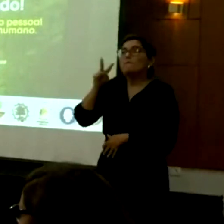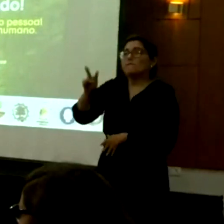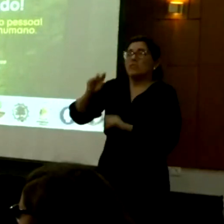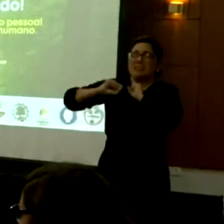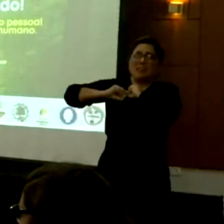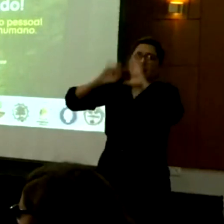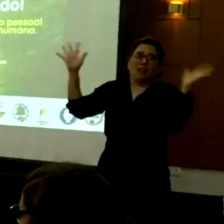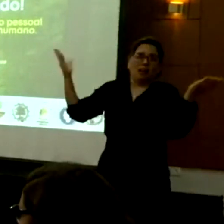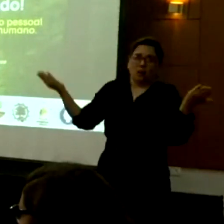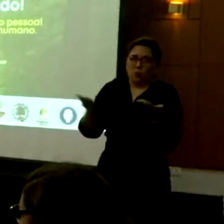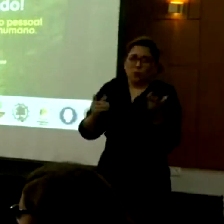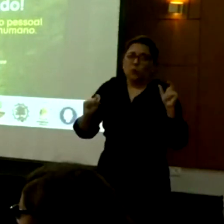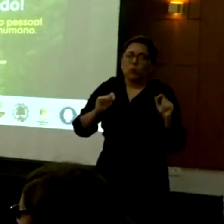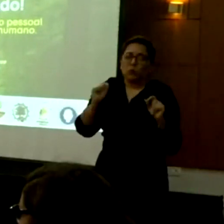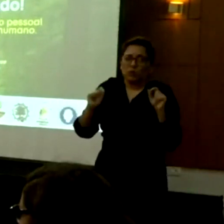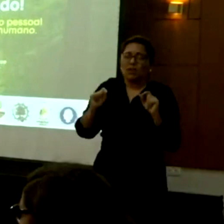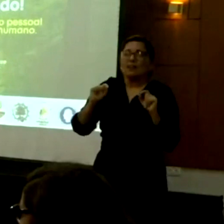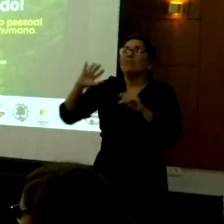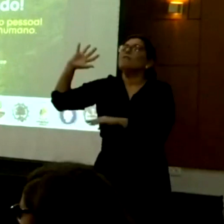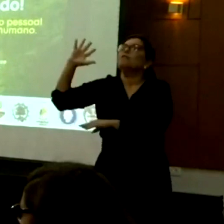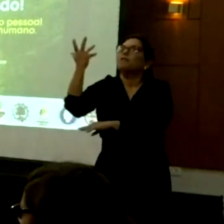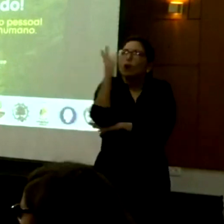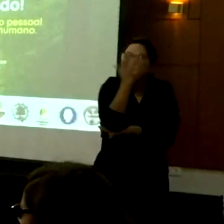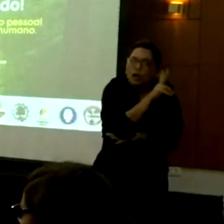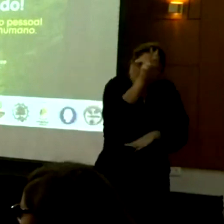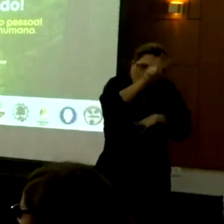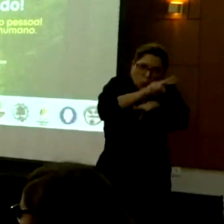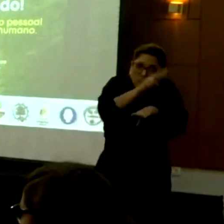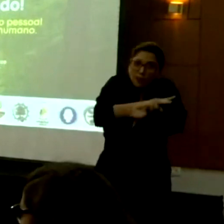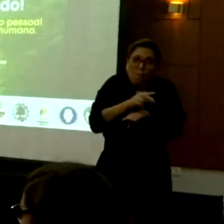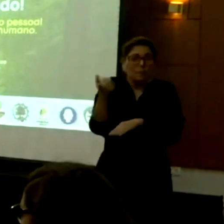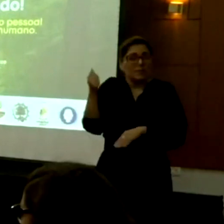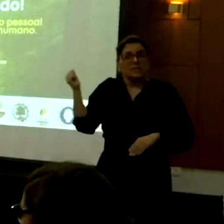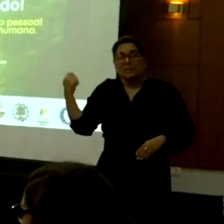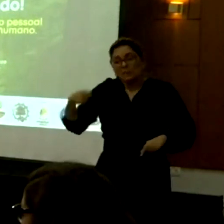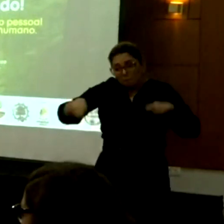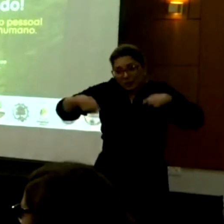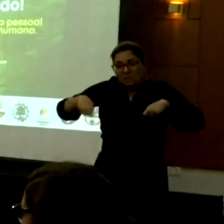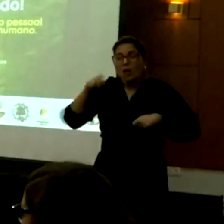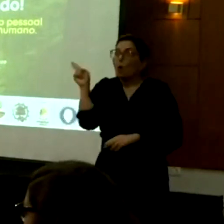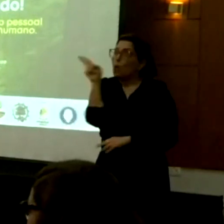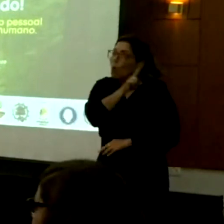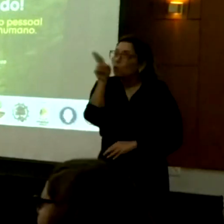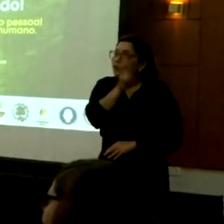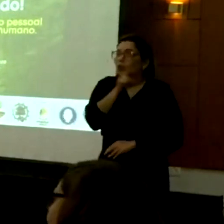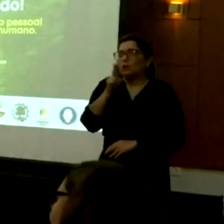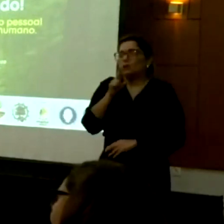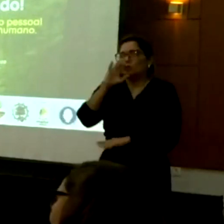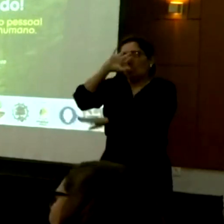conservation of the forest has to be carried out with zero deforestation, otherwise